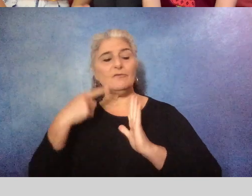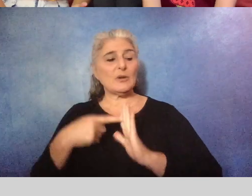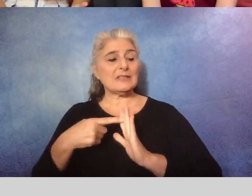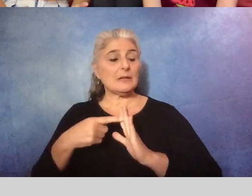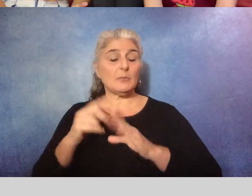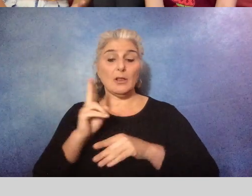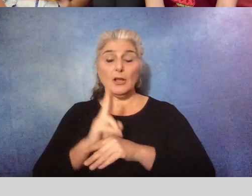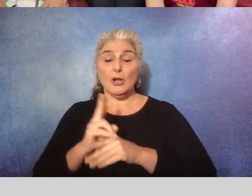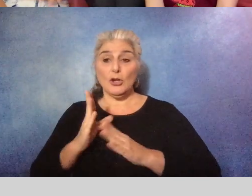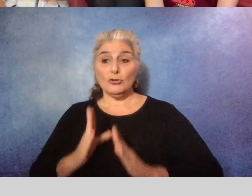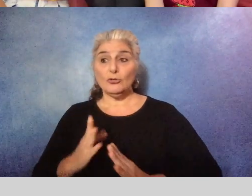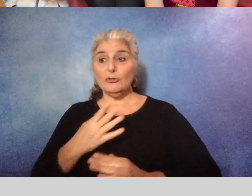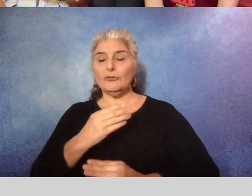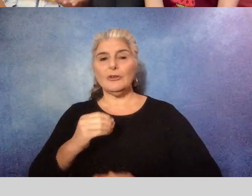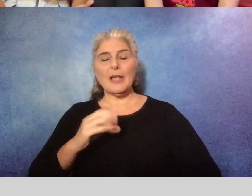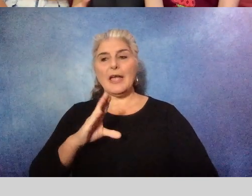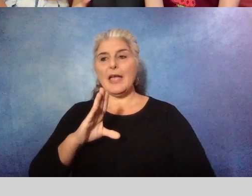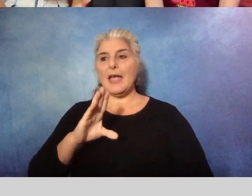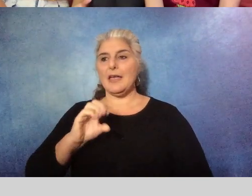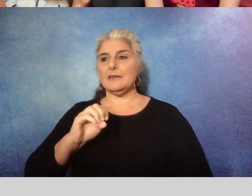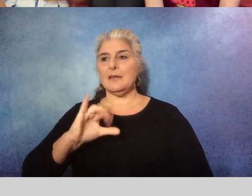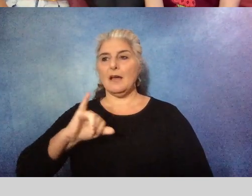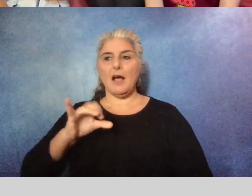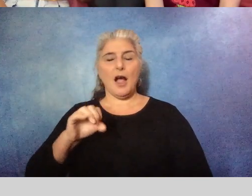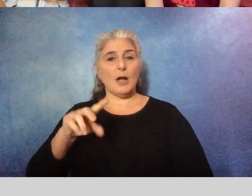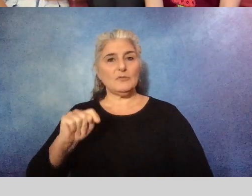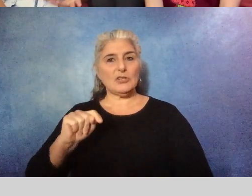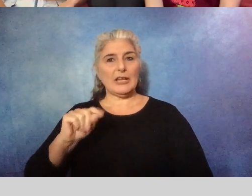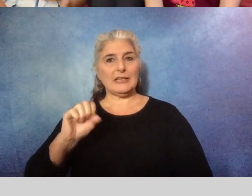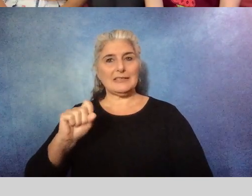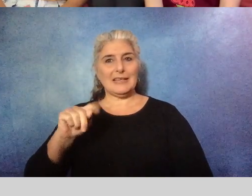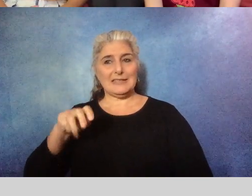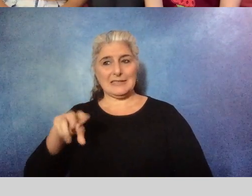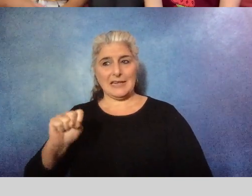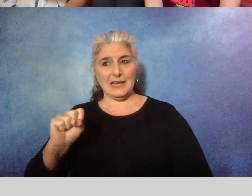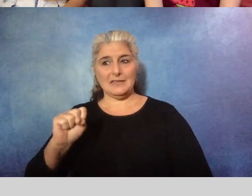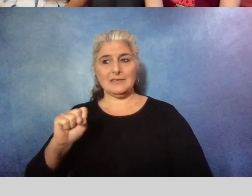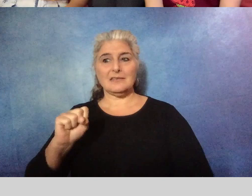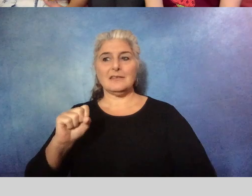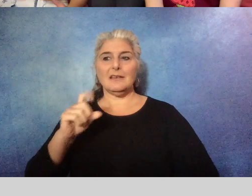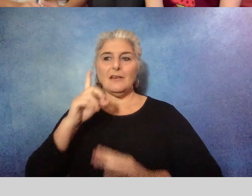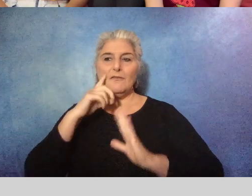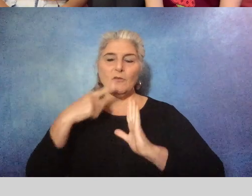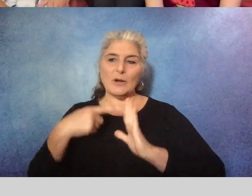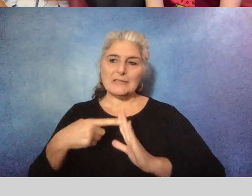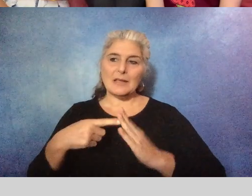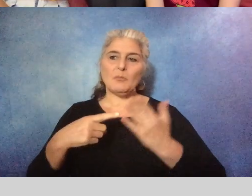user and object states from the database. For example, if you were in this state,